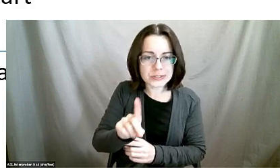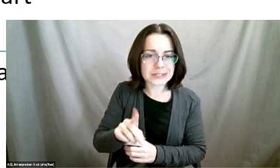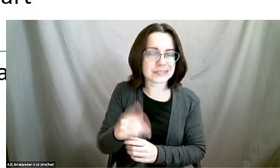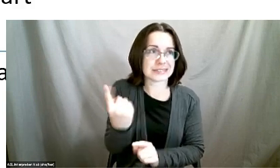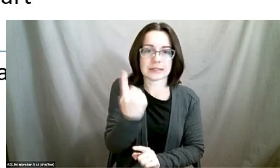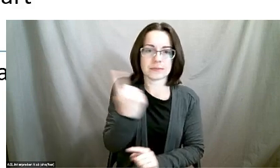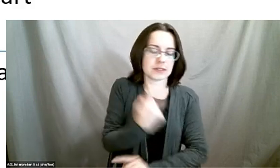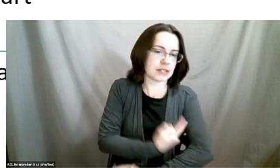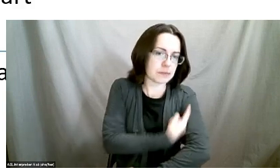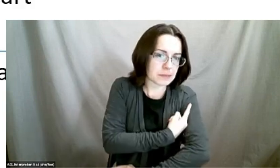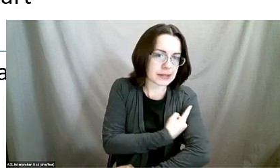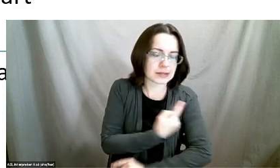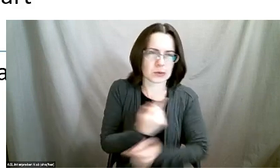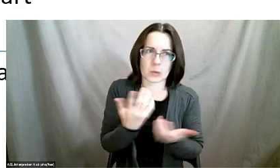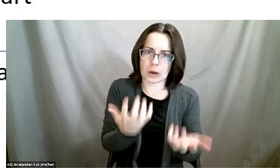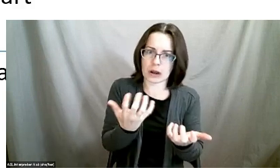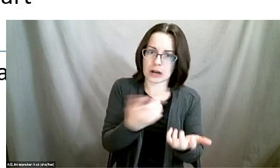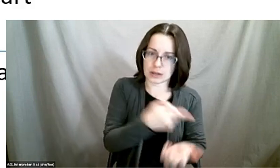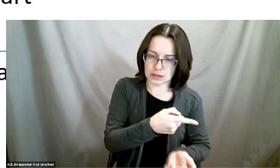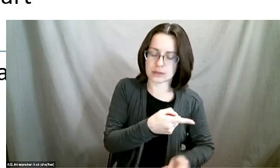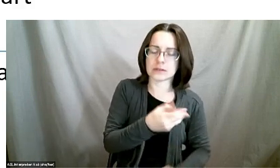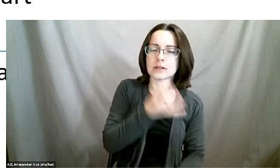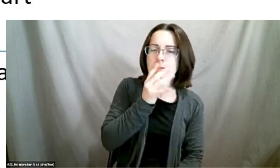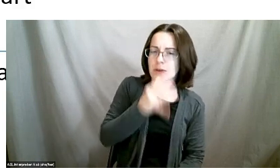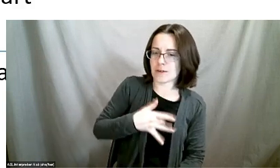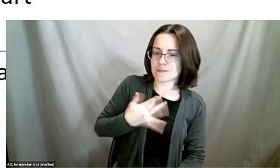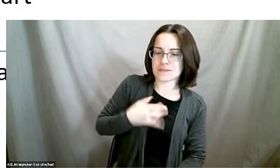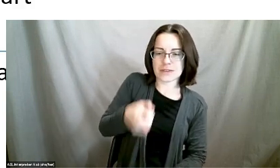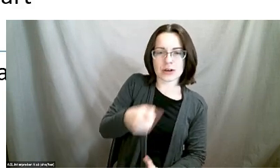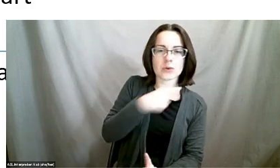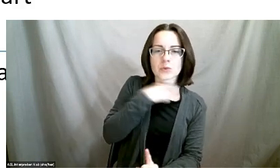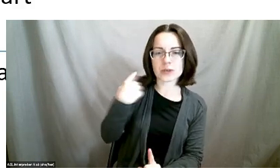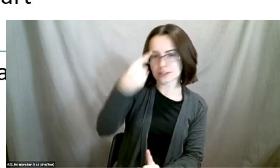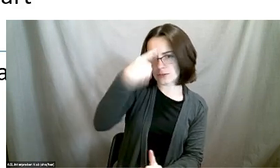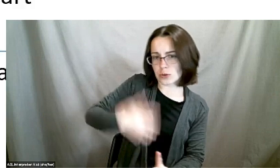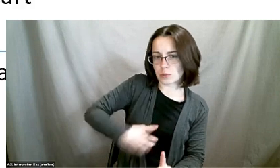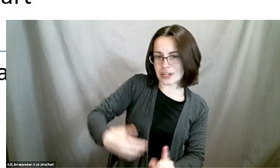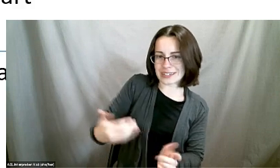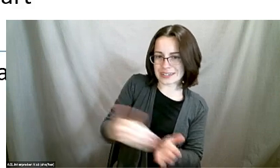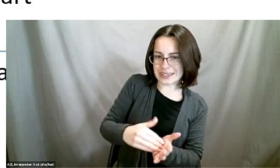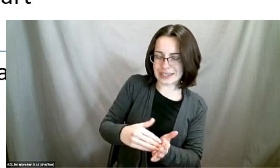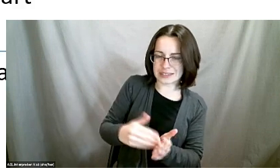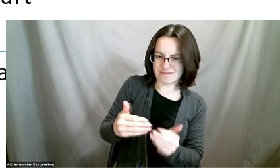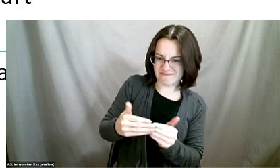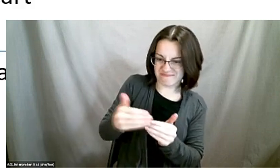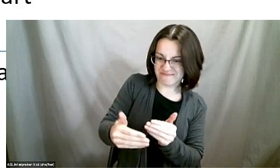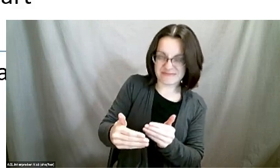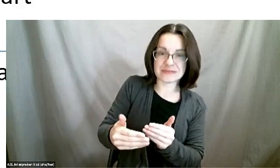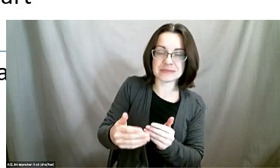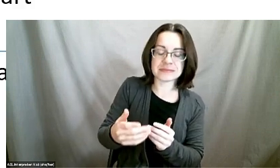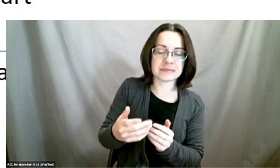the risk for her getting pregnant again quite soon after was very real.